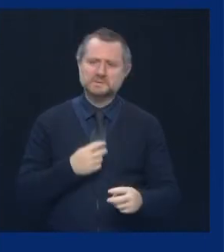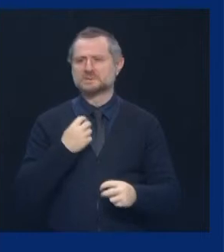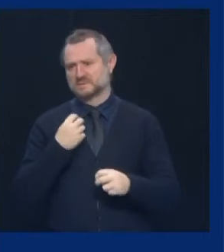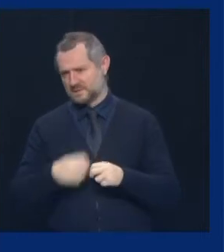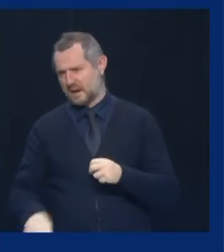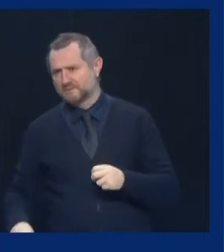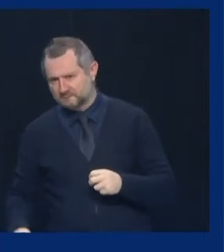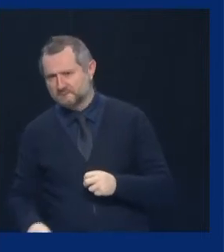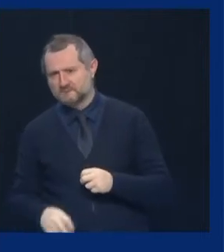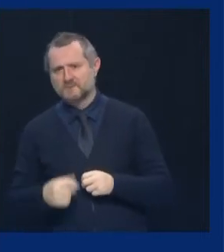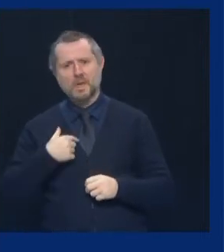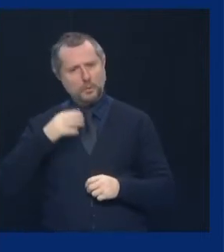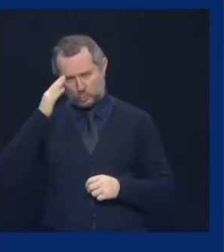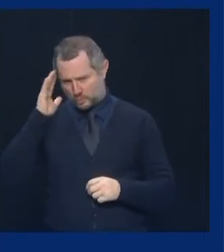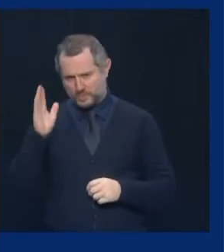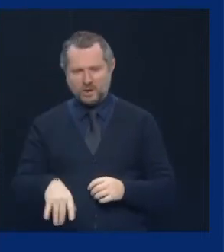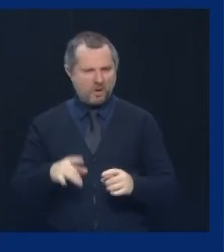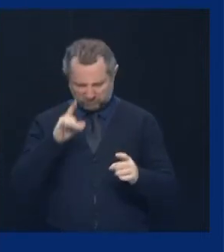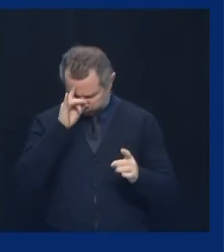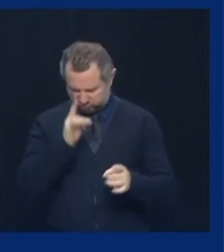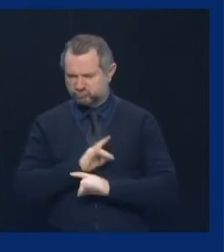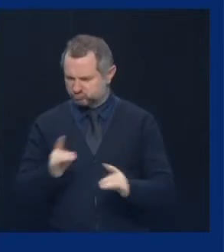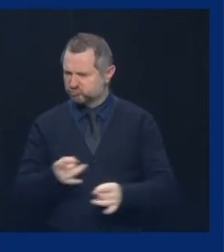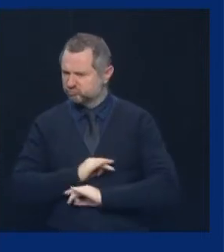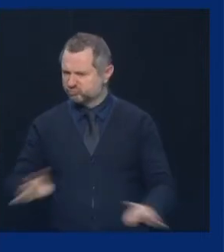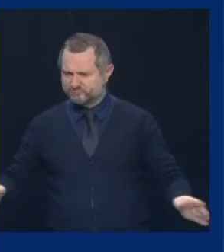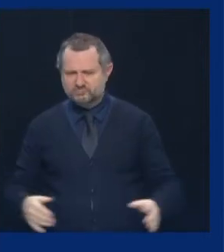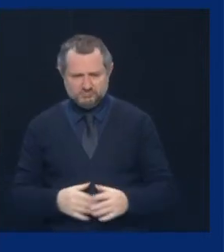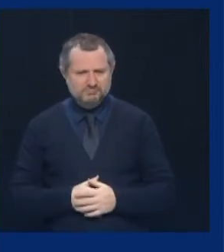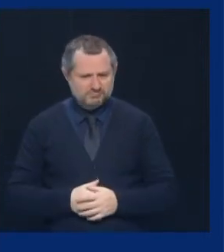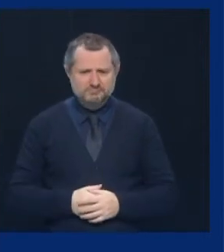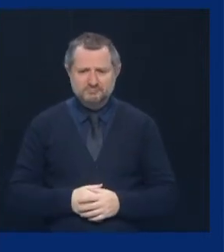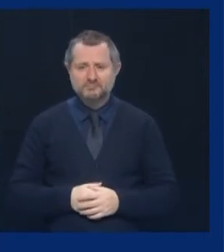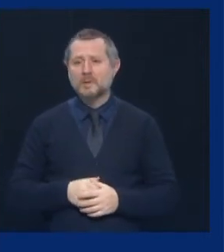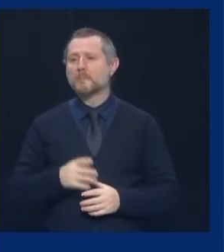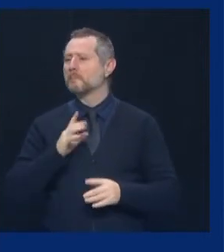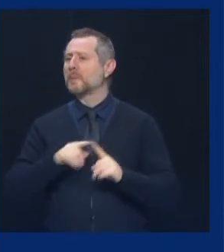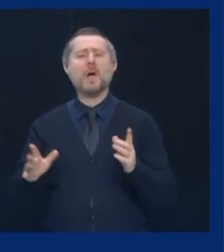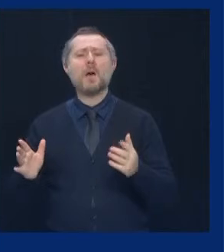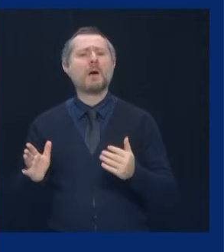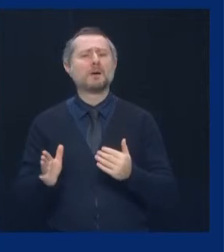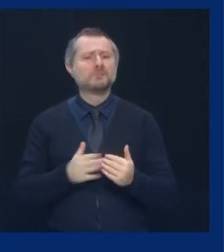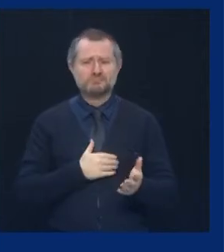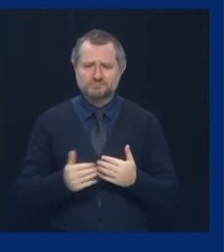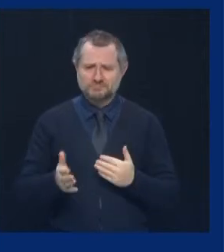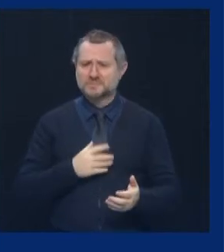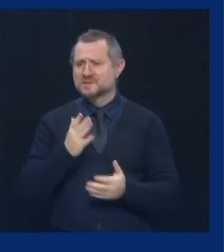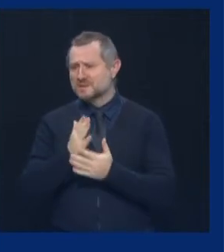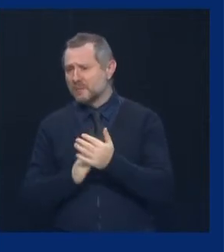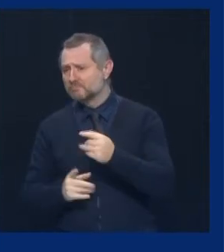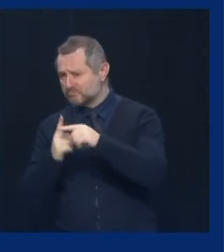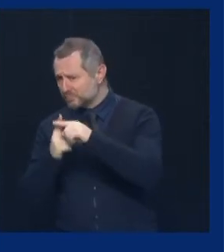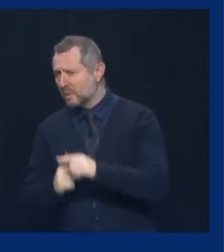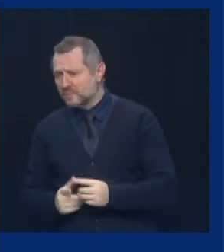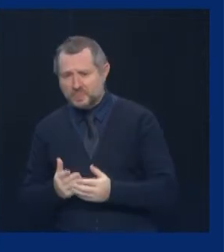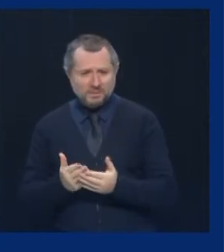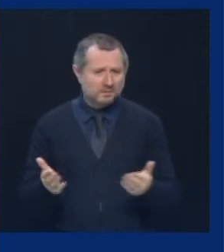LOVE. IT HAS BEEN A HARD YEAR, THAT'S FOR SURE. THAT'S THE UNDERSTATEMENT OF THE